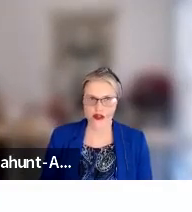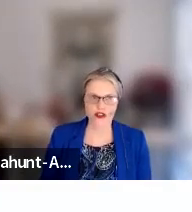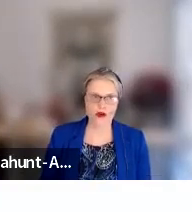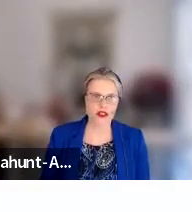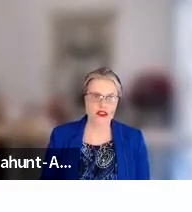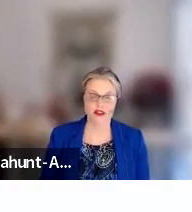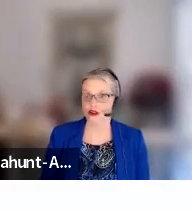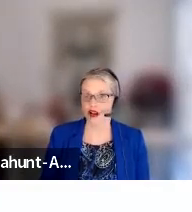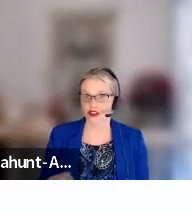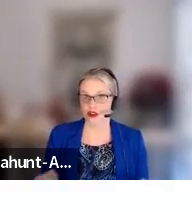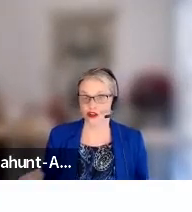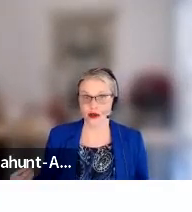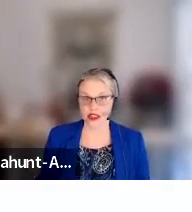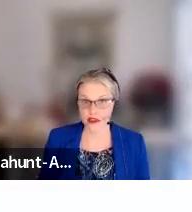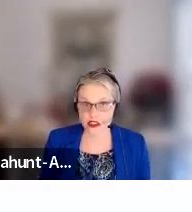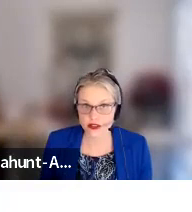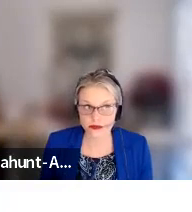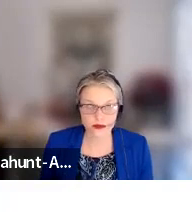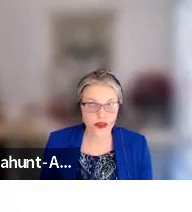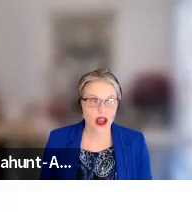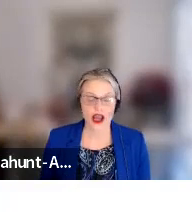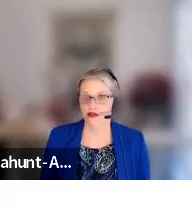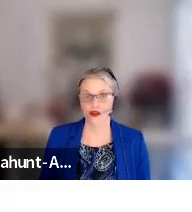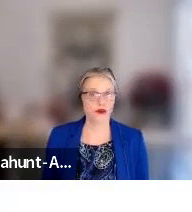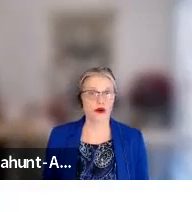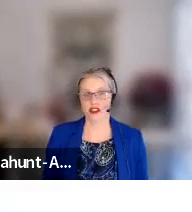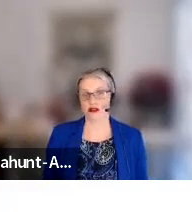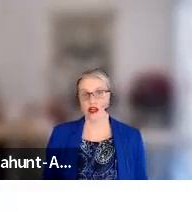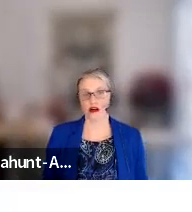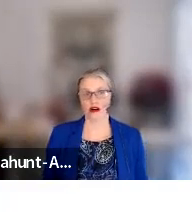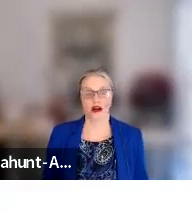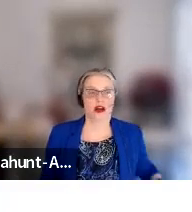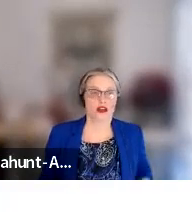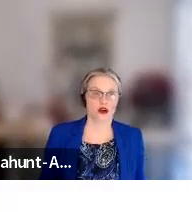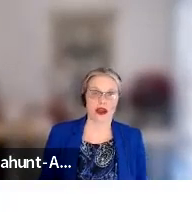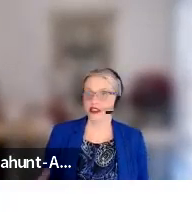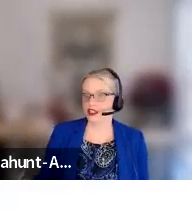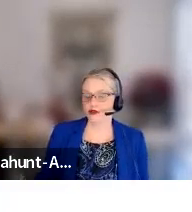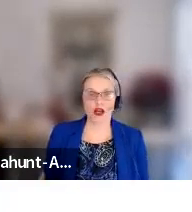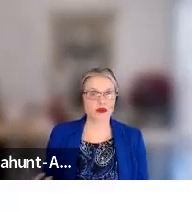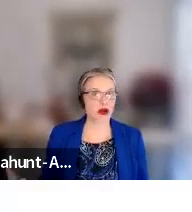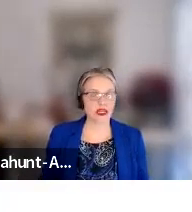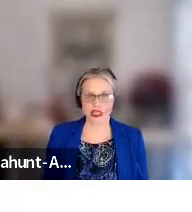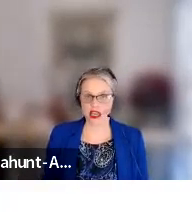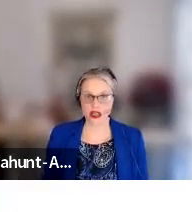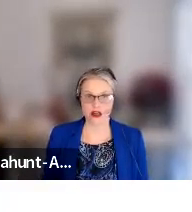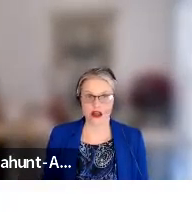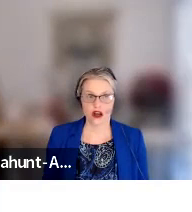So, this woman says, you know, I've exhausted all my savings. I have no supports down here. You know, my ex-husband helps out when he can.